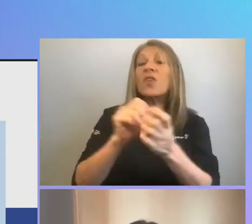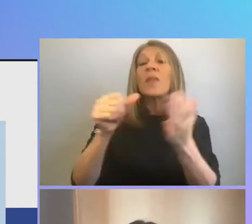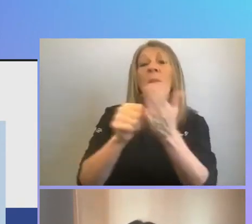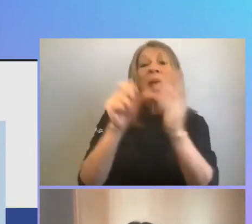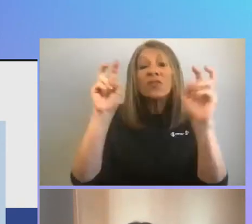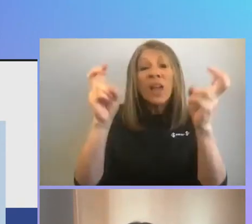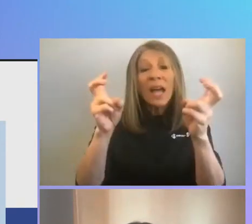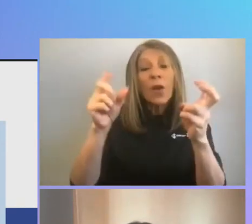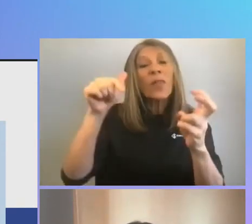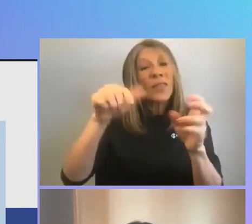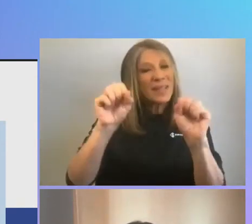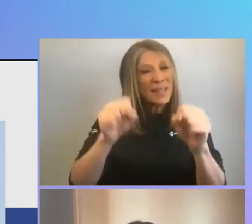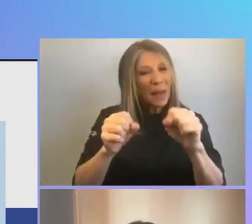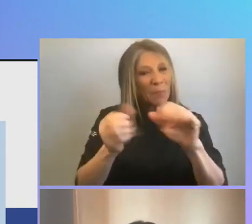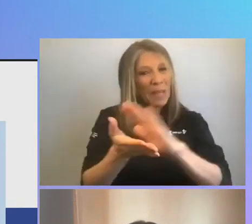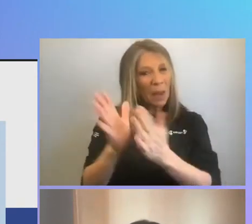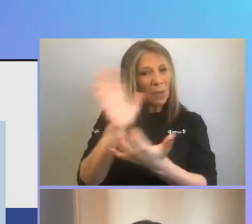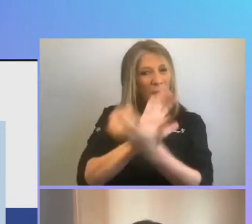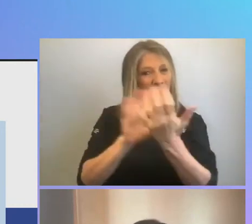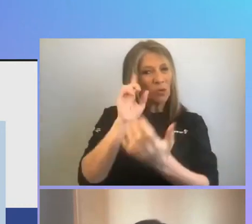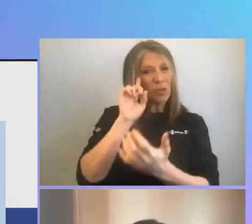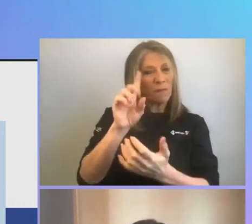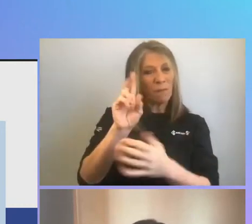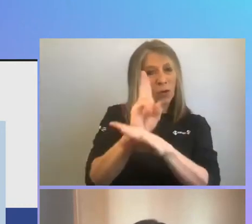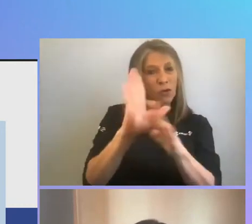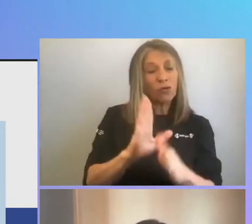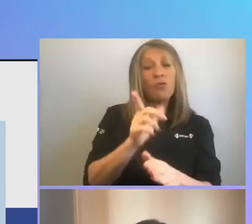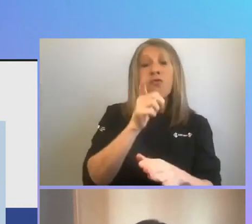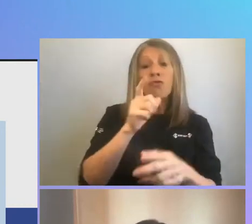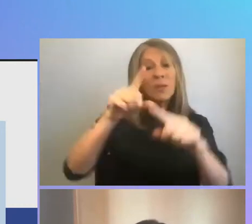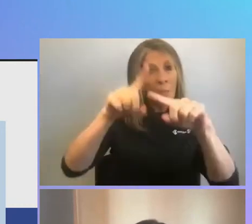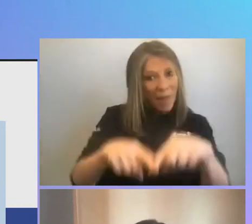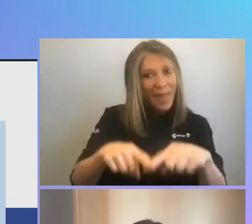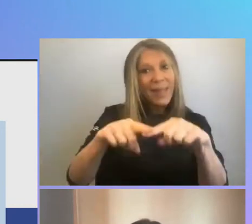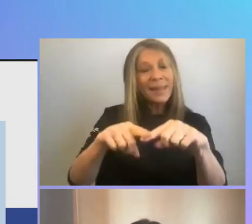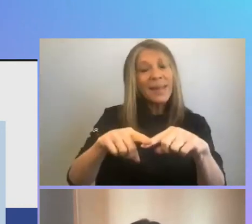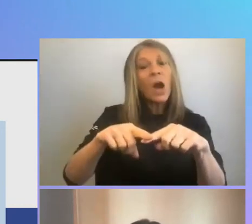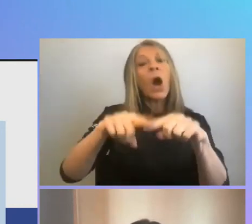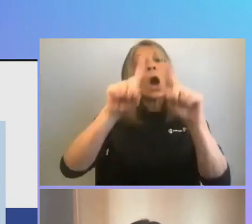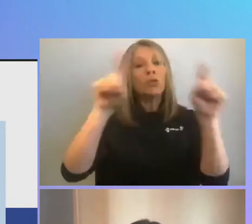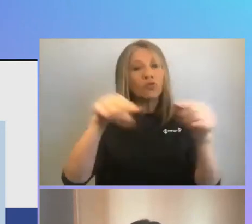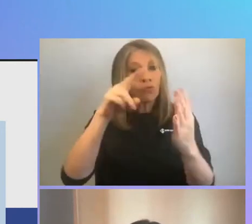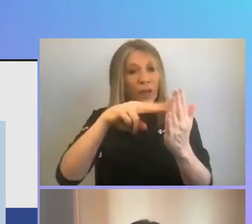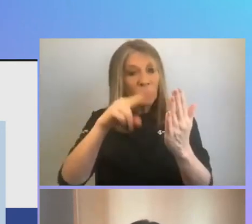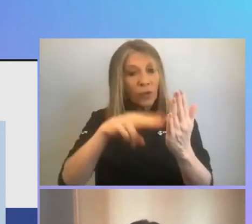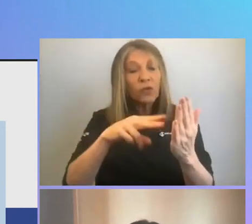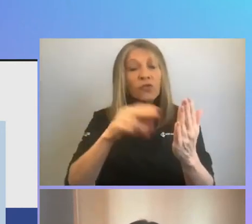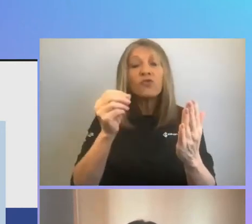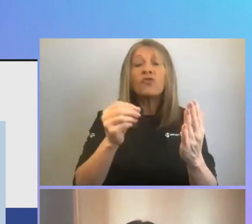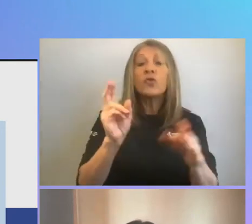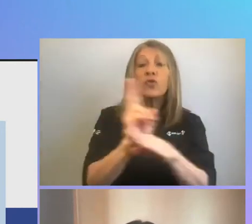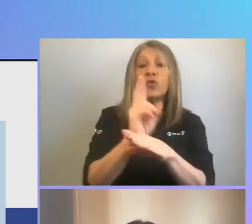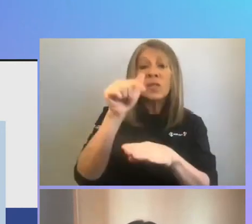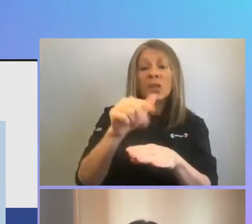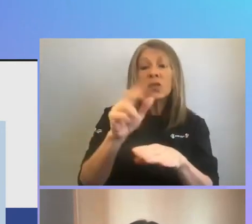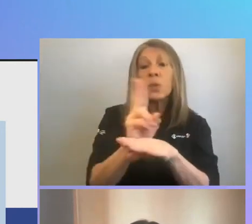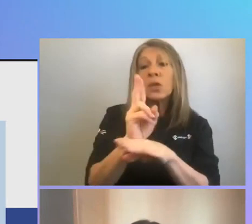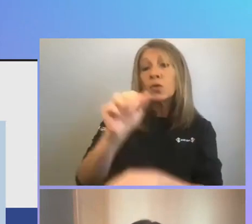confusing for users that rely on screen readers and to tackle this, we integrated AngularJS services which are capable of